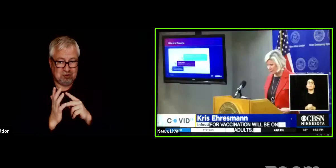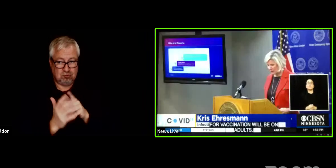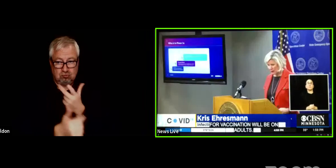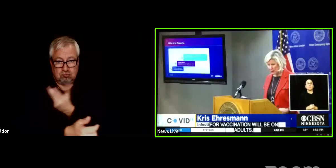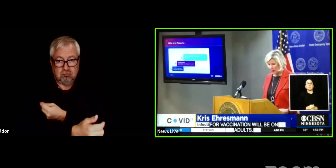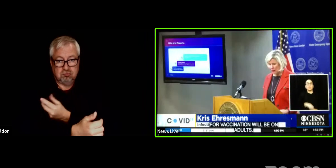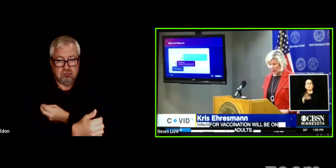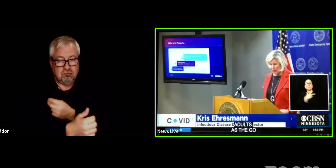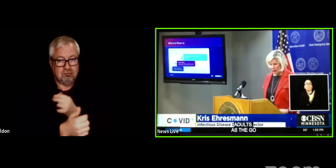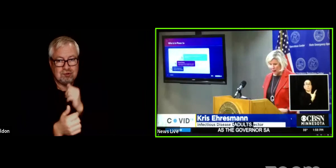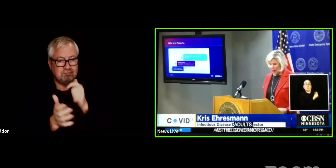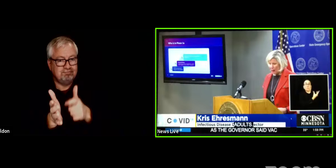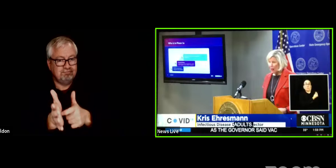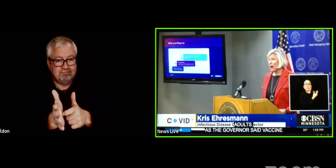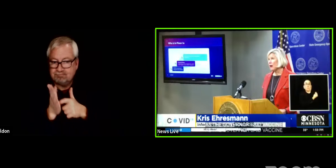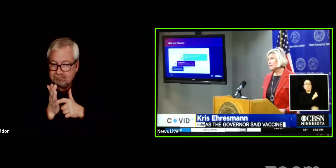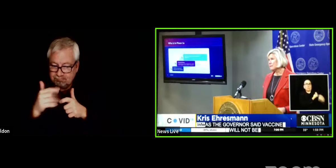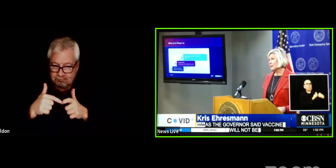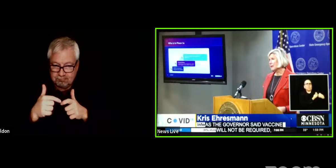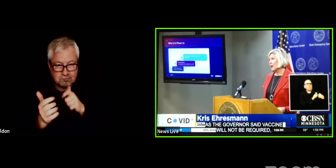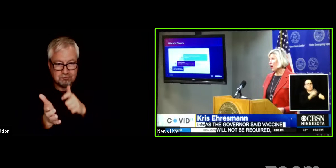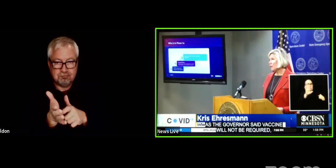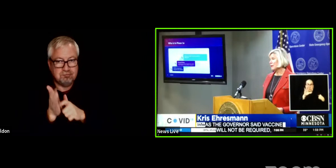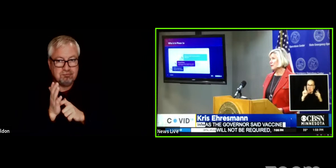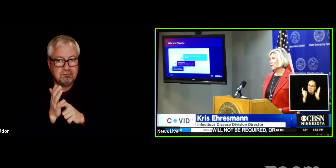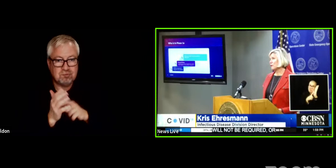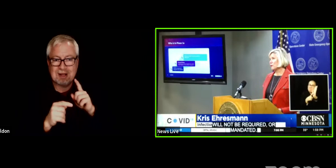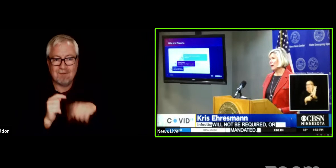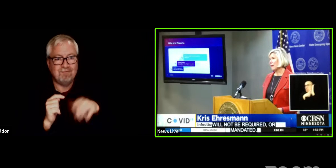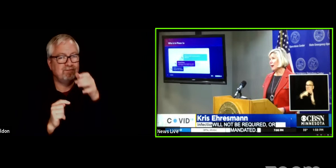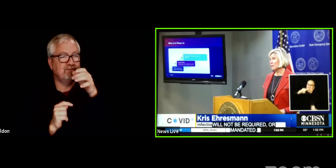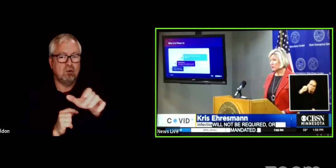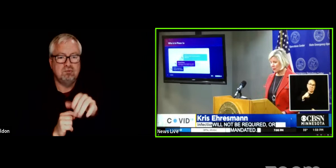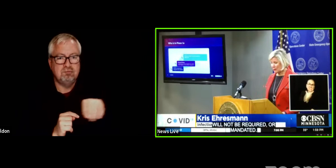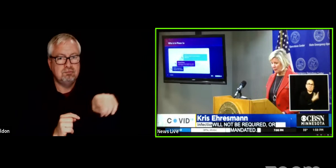ULTIMATELY, ALL MINNESOTANS WILL HAVE THE OPPORTUNITY TO BE